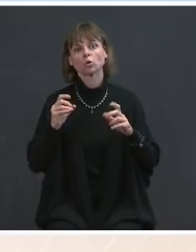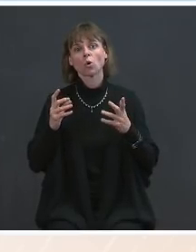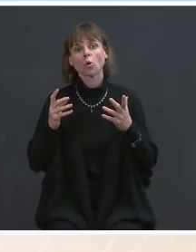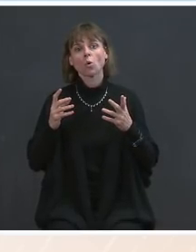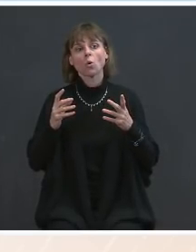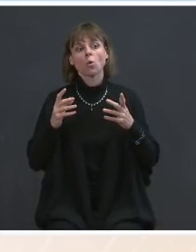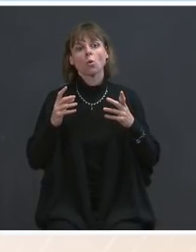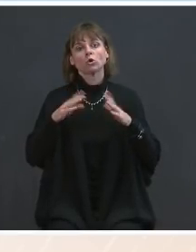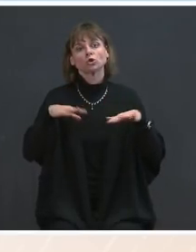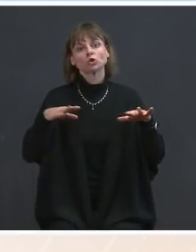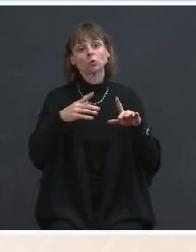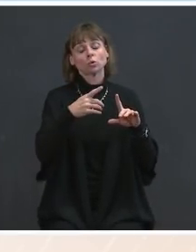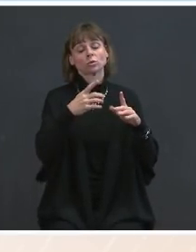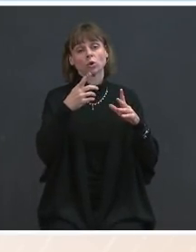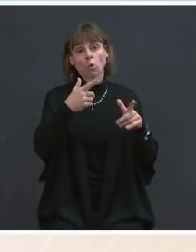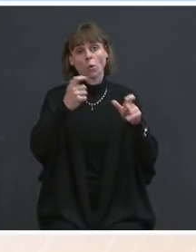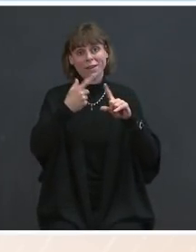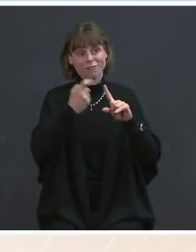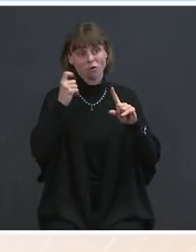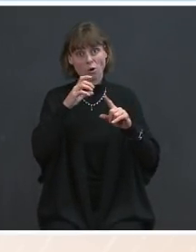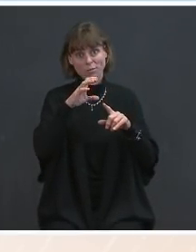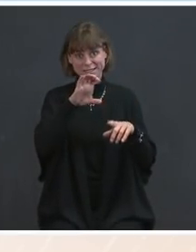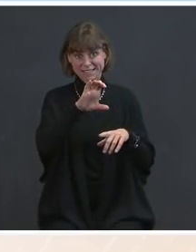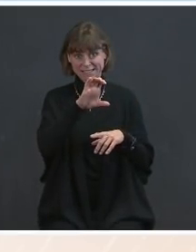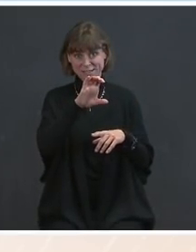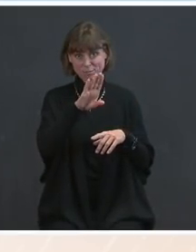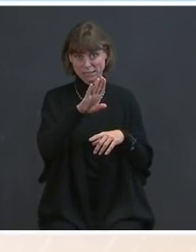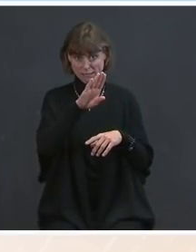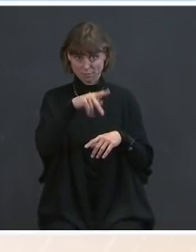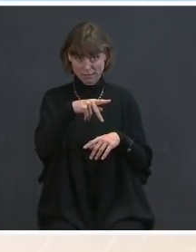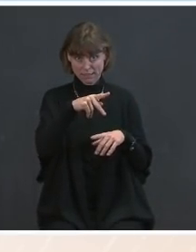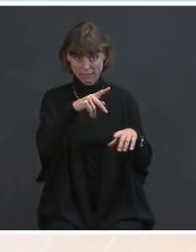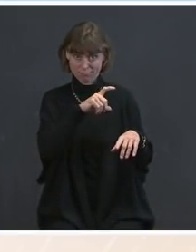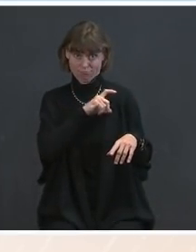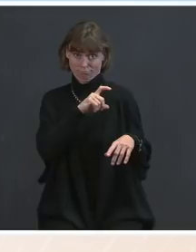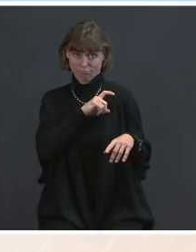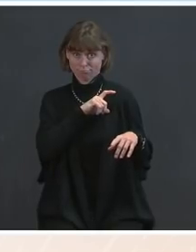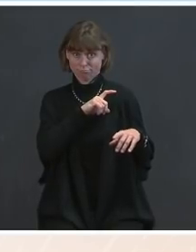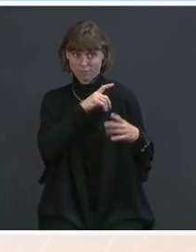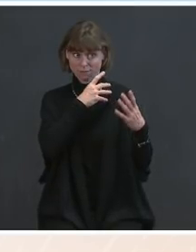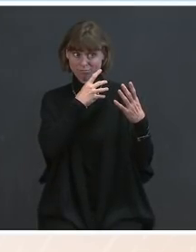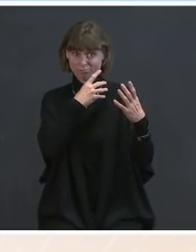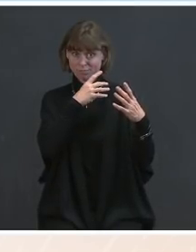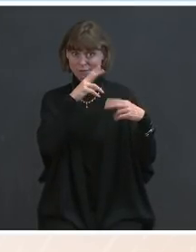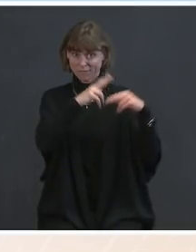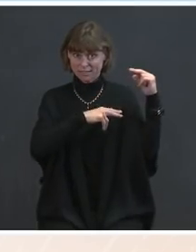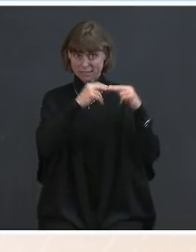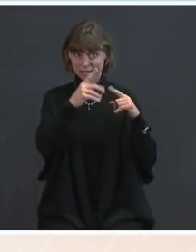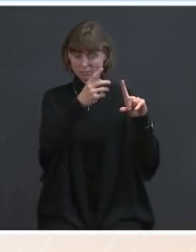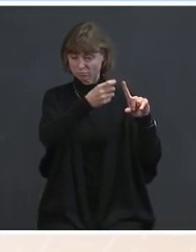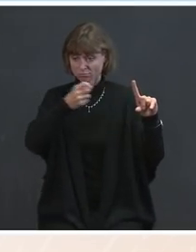That's an important step. The implementation of that is of course ongoing. We are -- there has -- there is now an embedding,